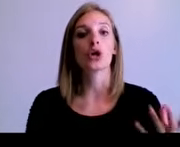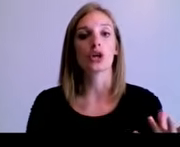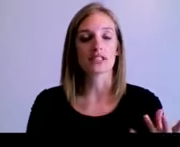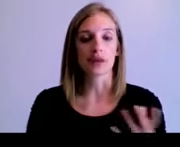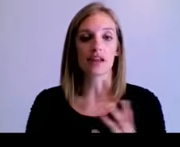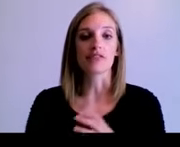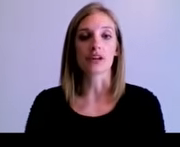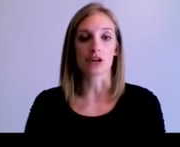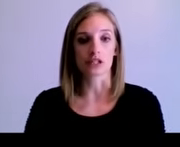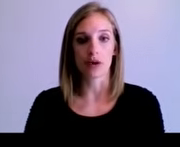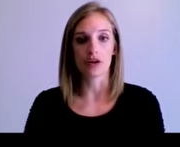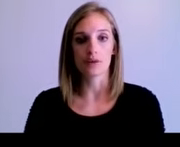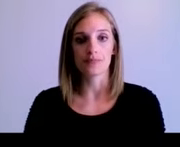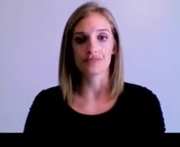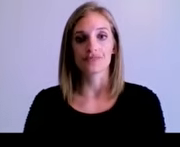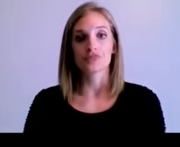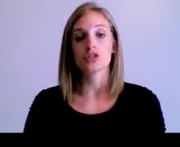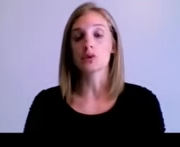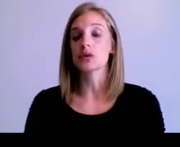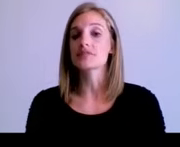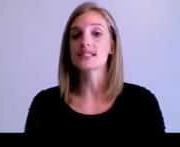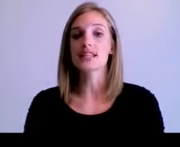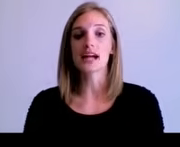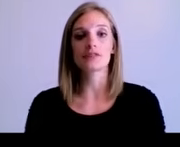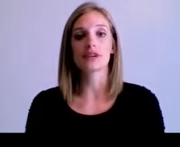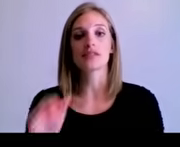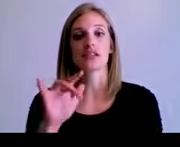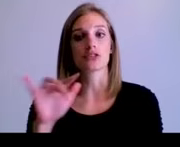and what word is being fingerspelled. So we don't have a sign for everything so